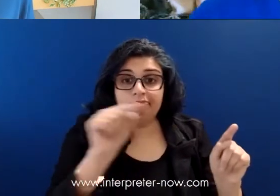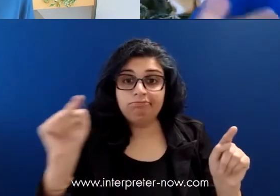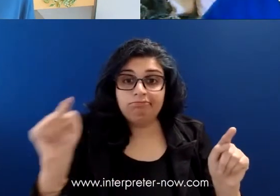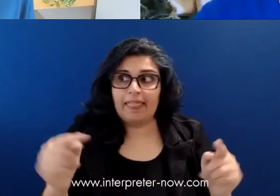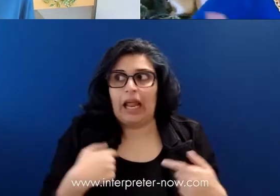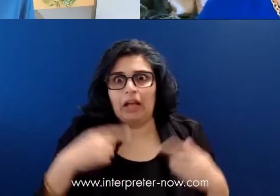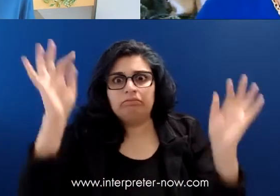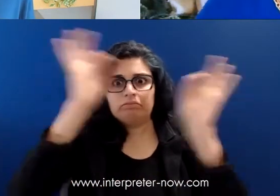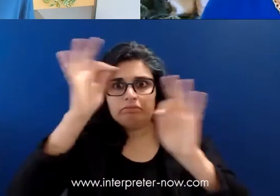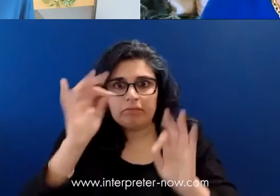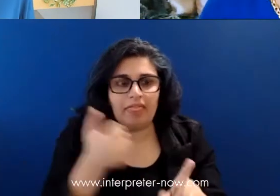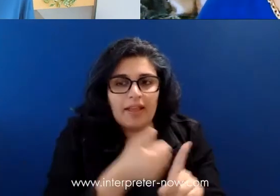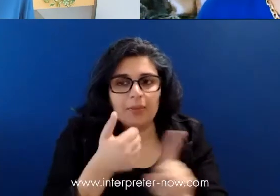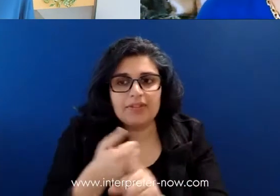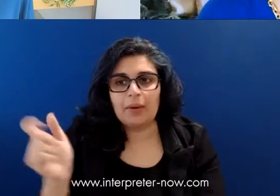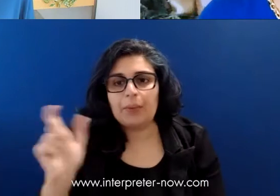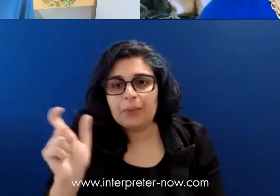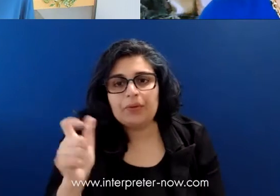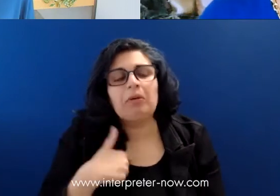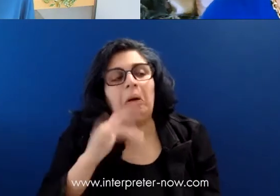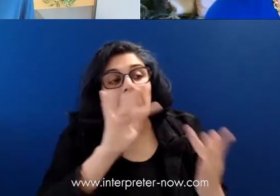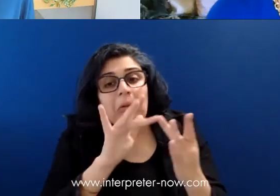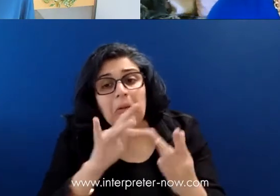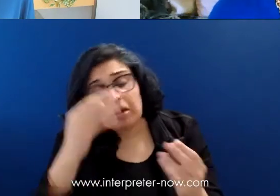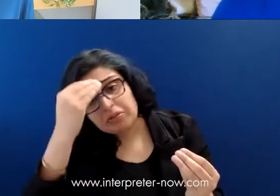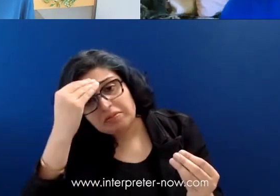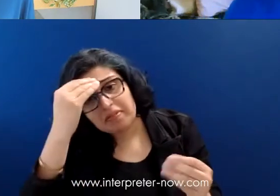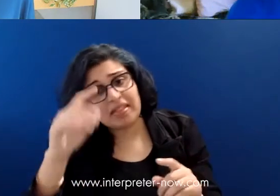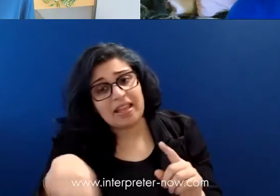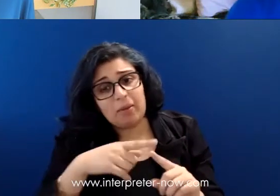So of course, I reached out really briefly and said: "I'm just thinking about you, checking in."